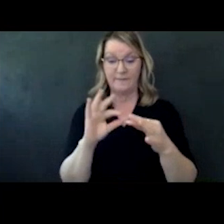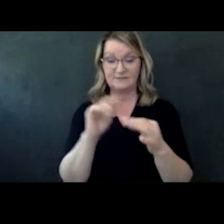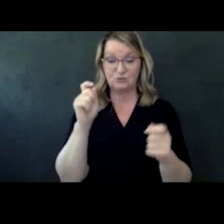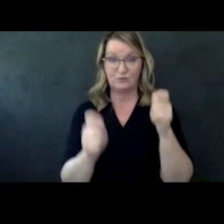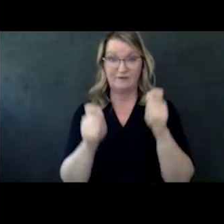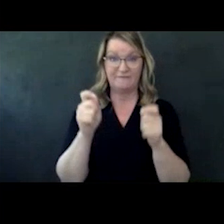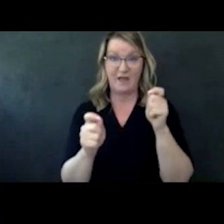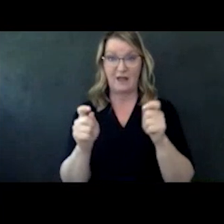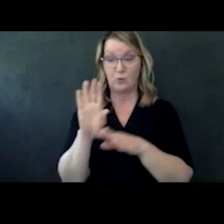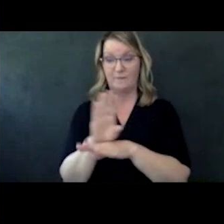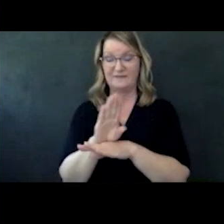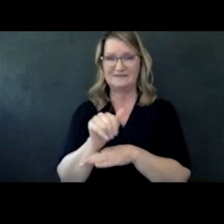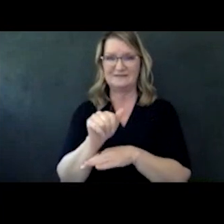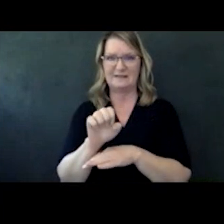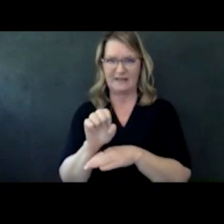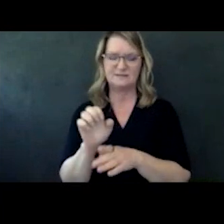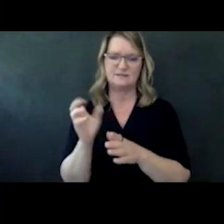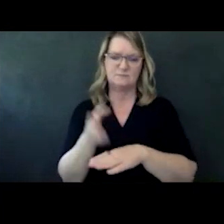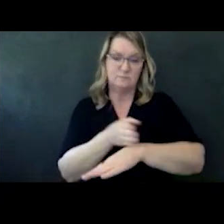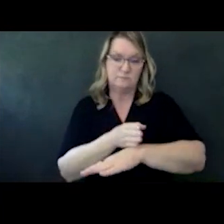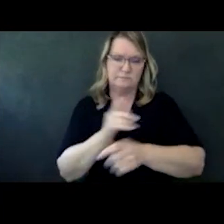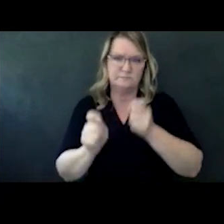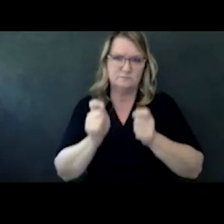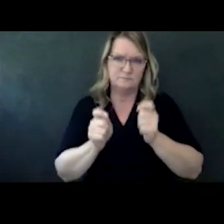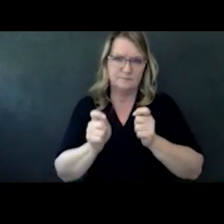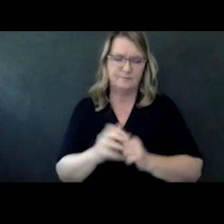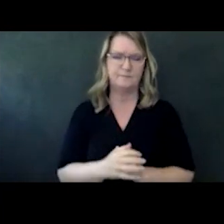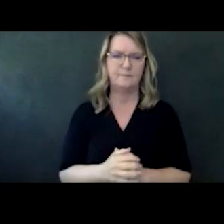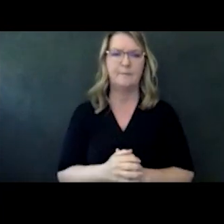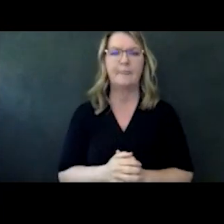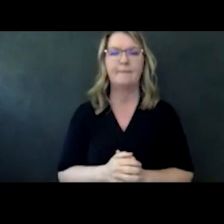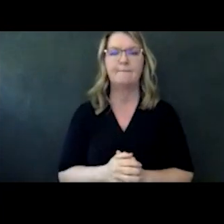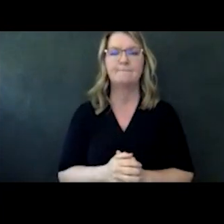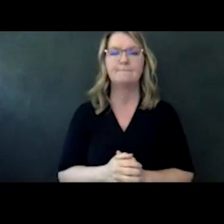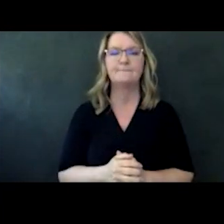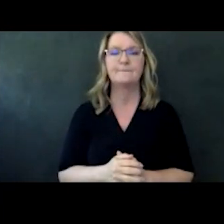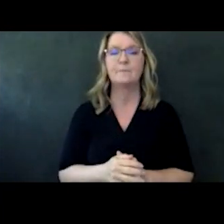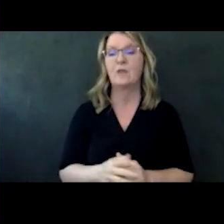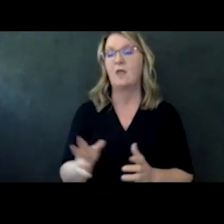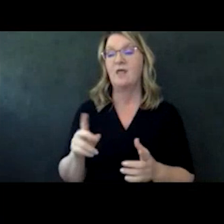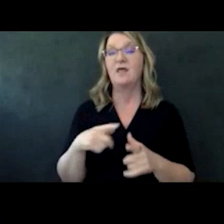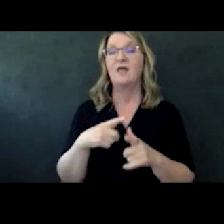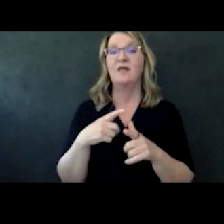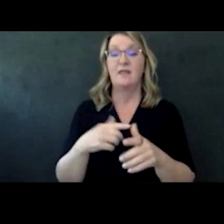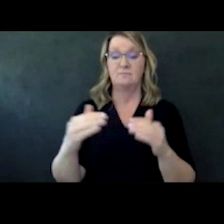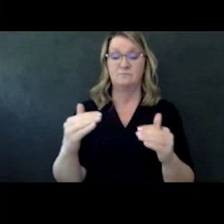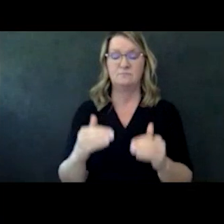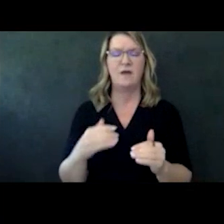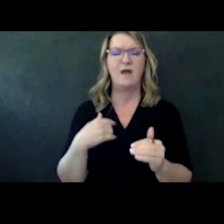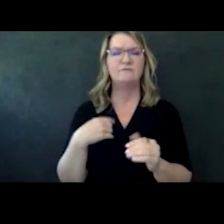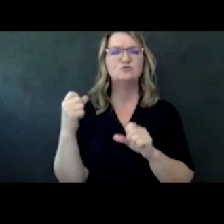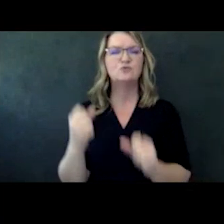accordingly. Secondly, take a stronger relational approach. This is where a one-to-one phone call or